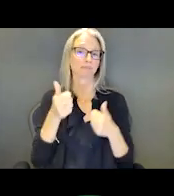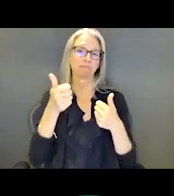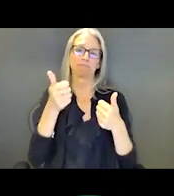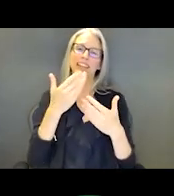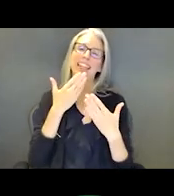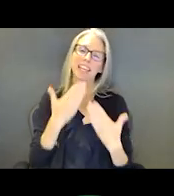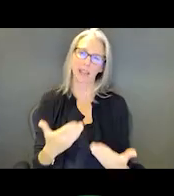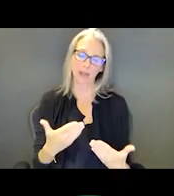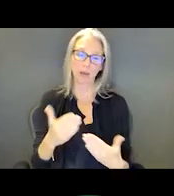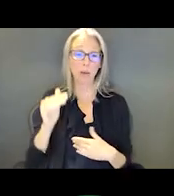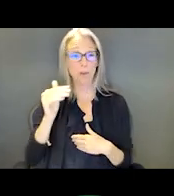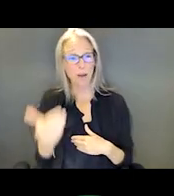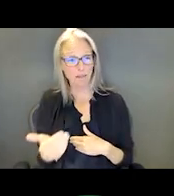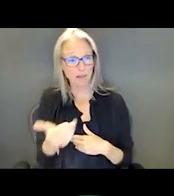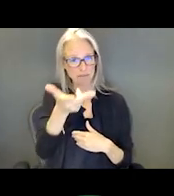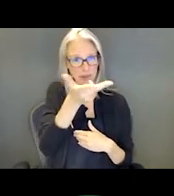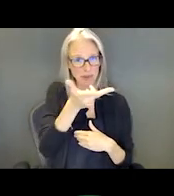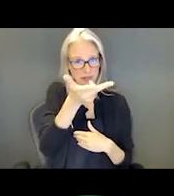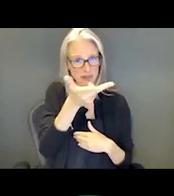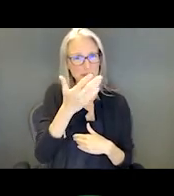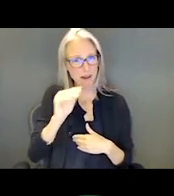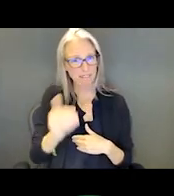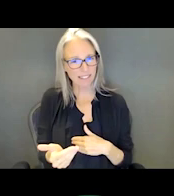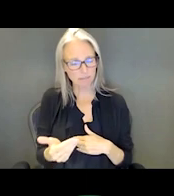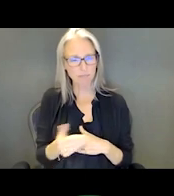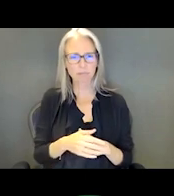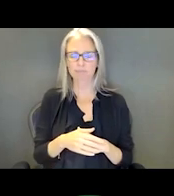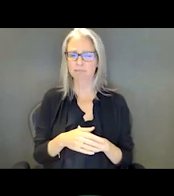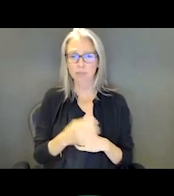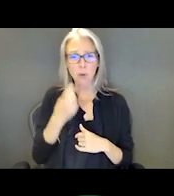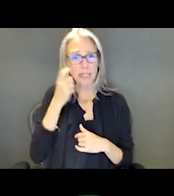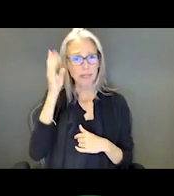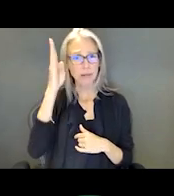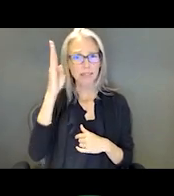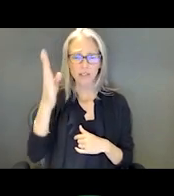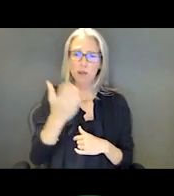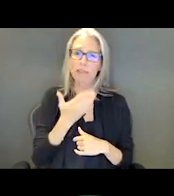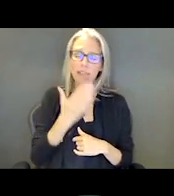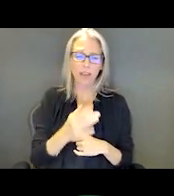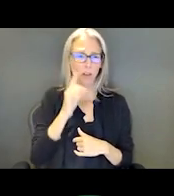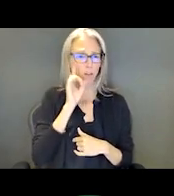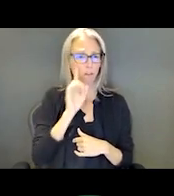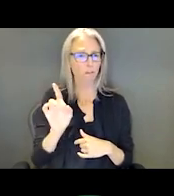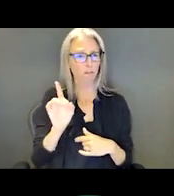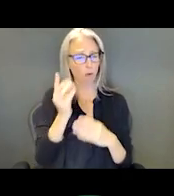I think it. Is so valuable and it's great to hear. About the work that is going on in